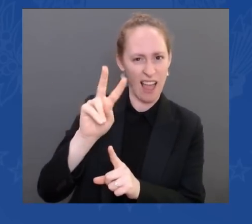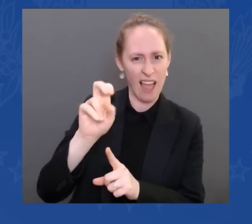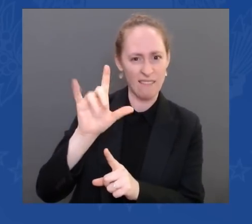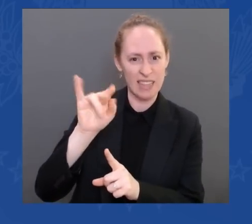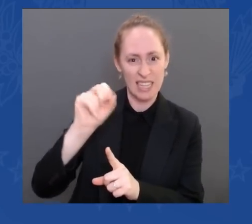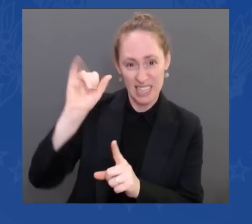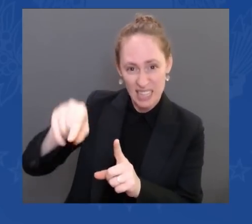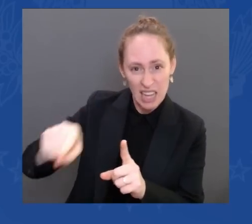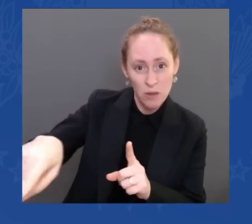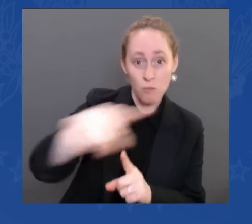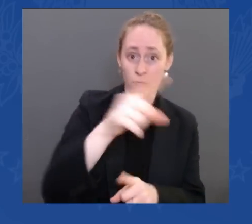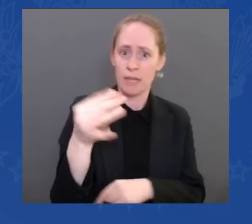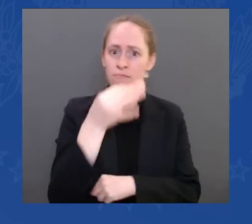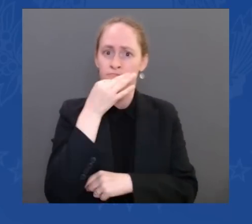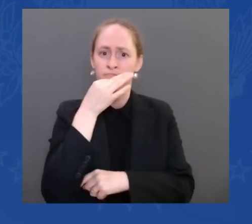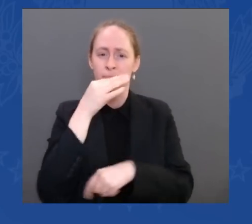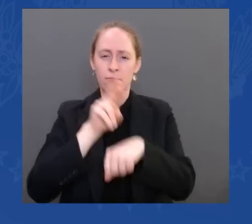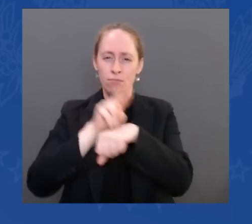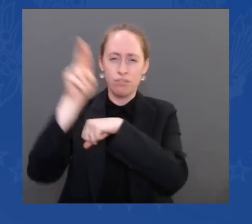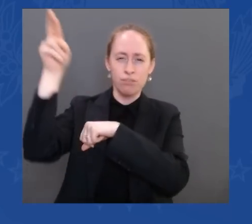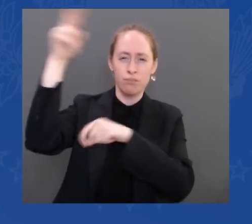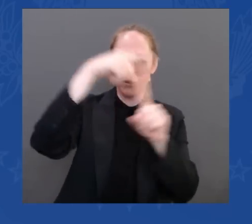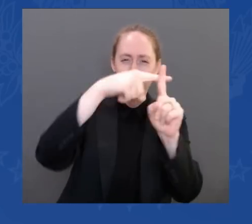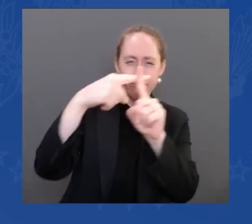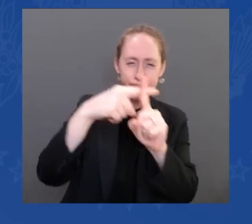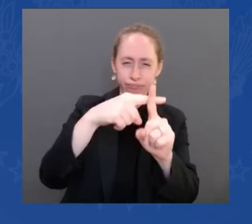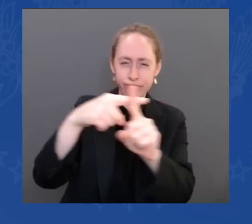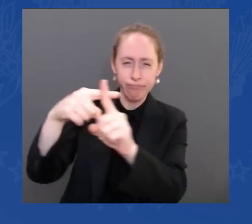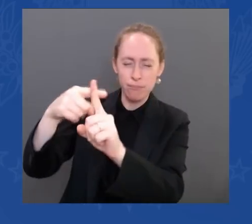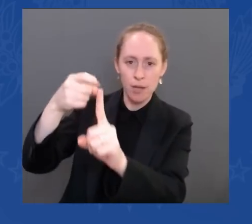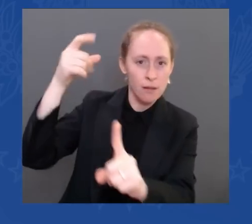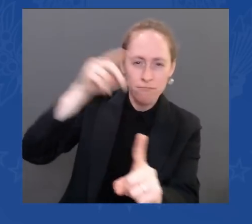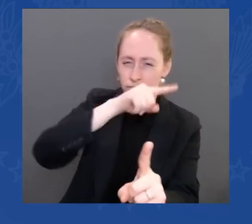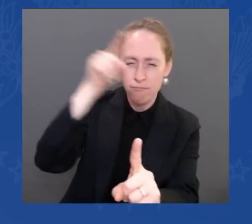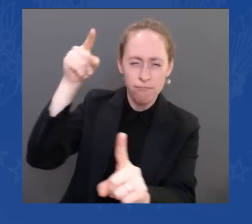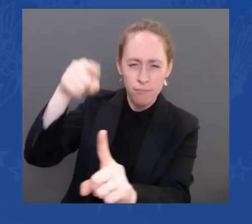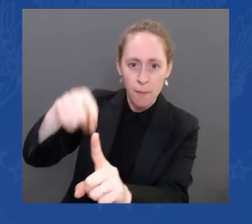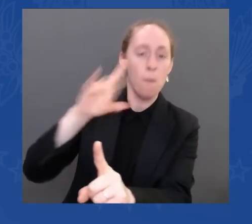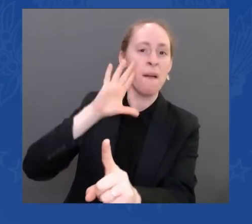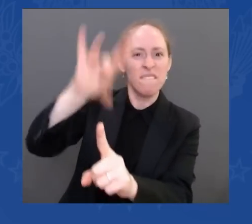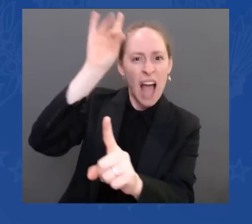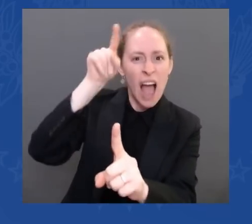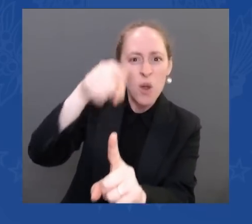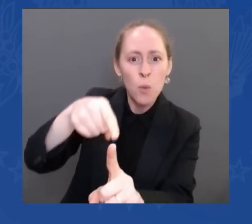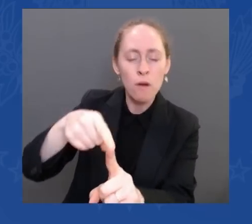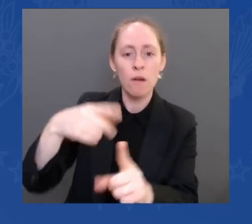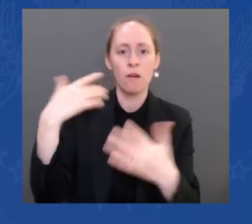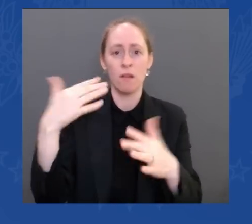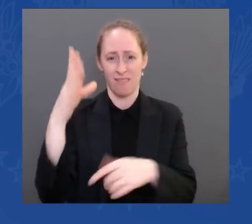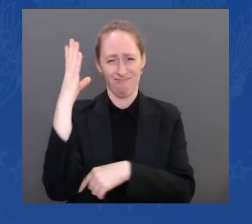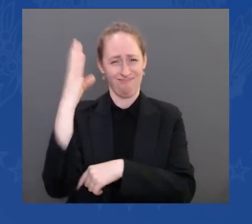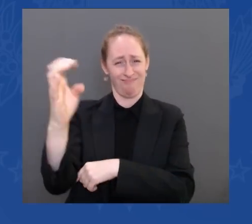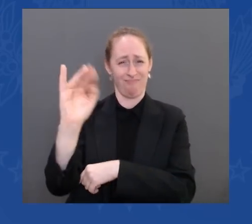meters away and have a "fire-and-forget" capability. That means the person firing can -- and I know you know it,